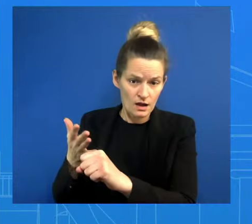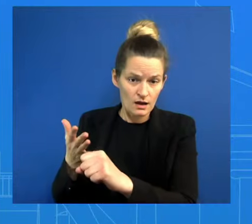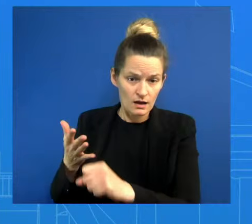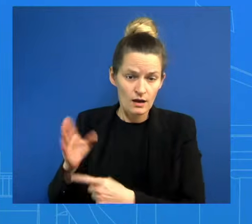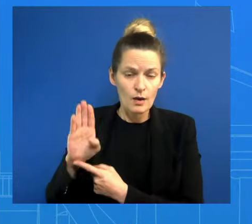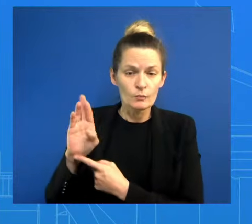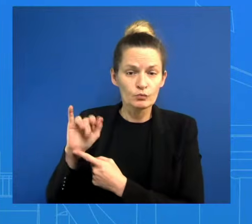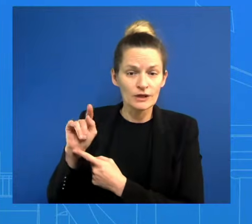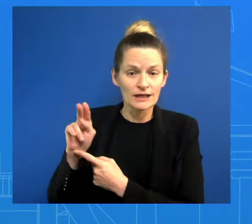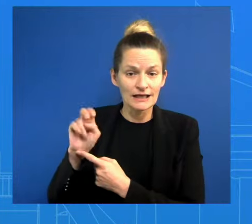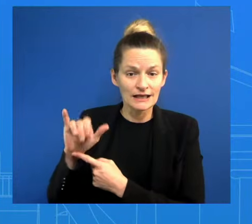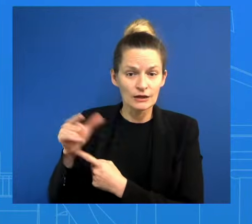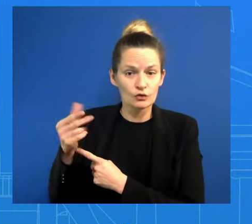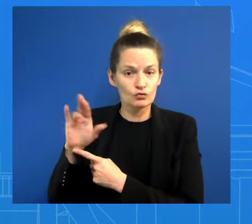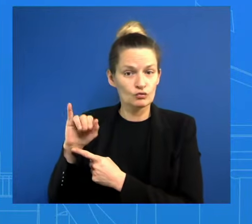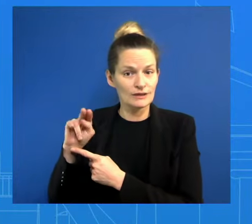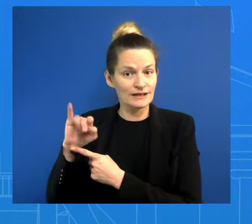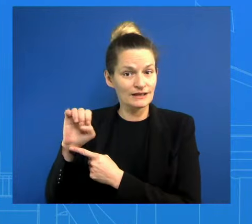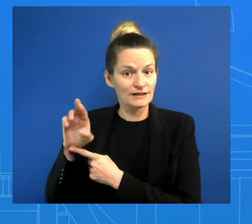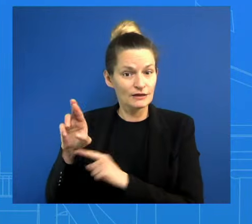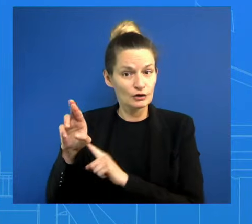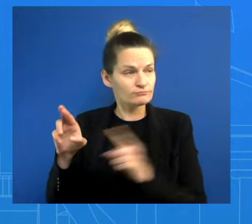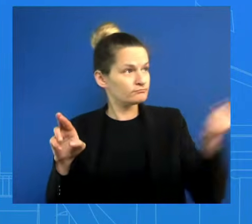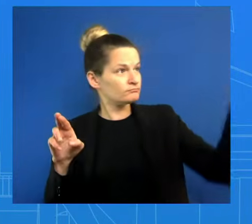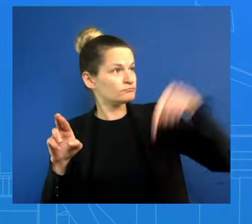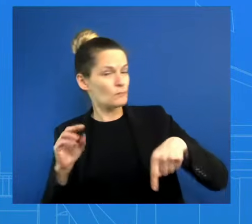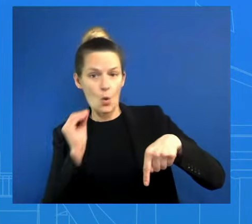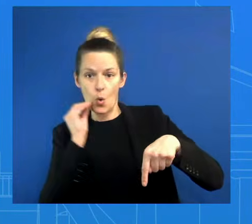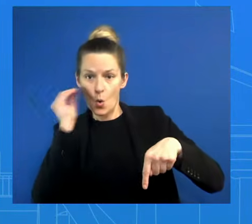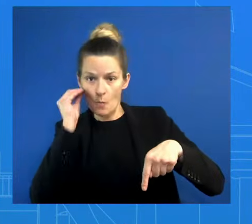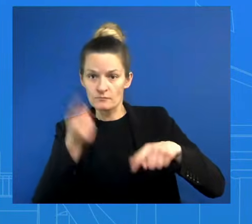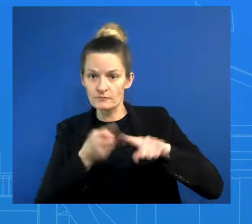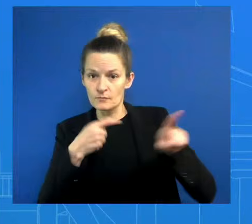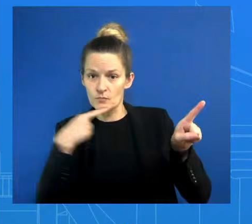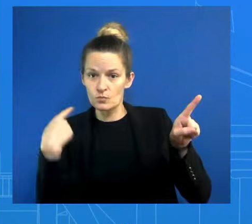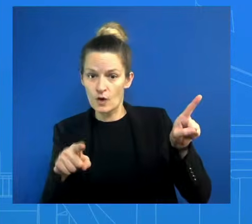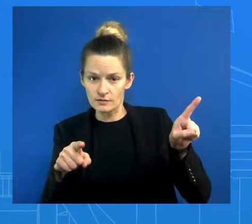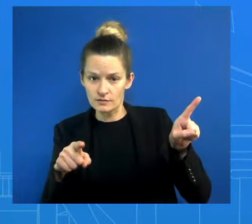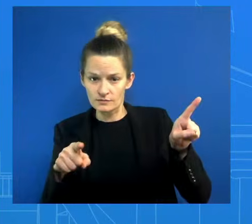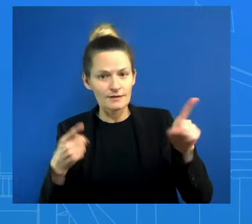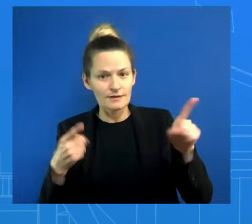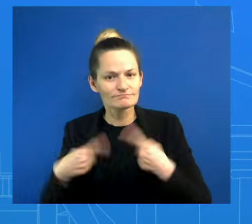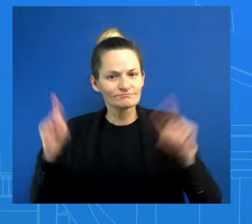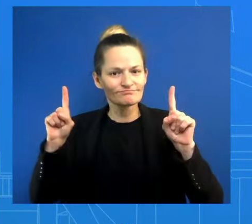As Russia continues to wage its brutal war against people of Ukraine, today the Biden-Harris administration